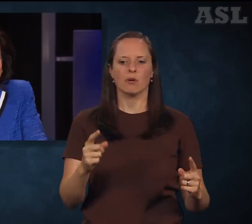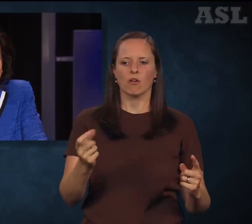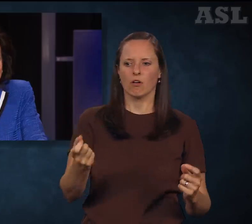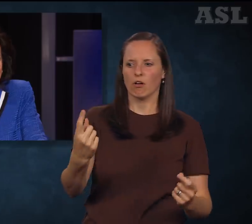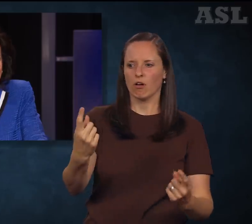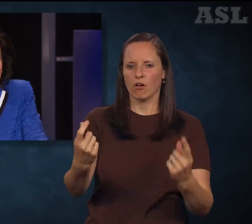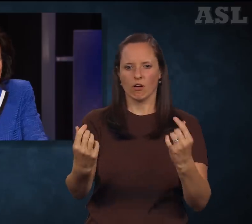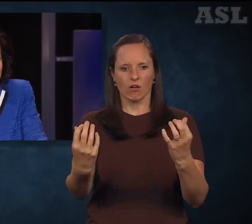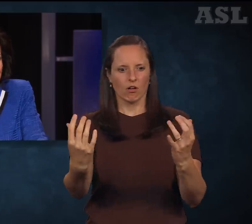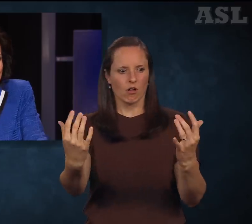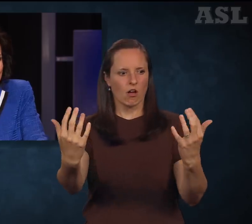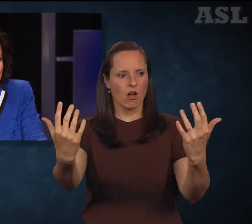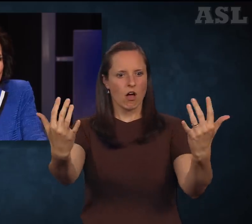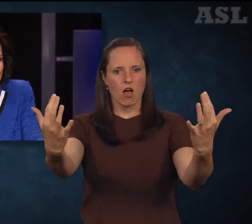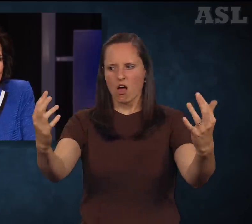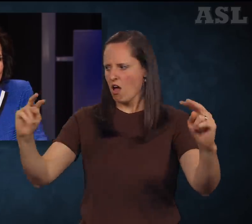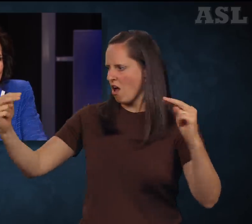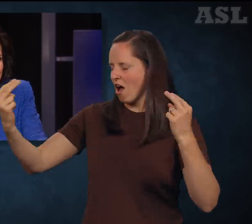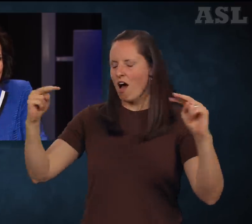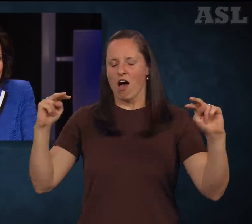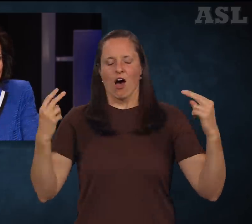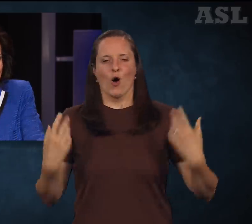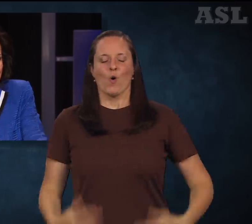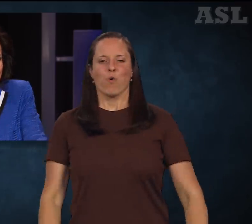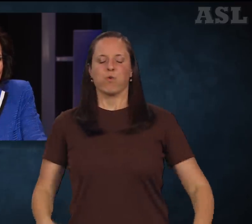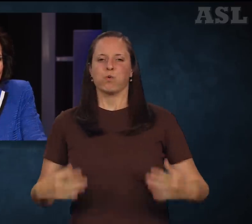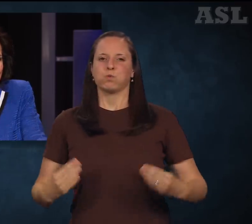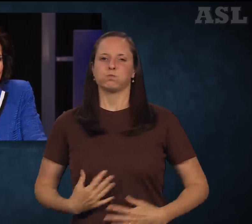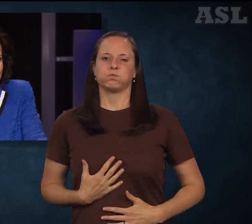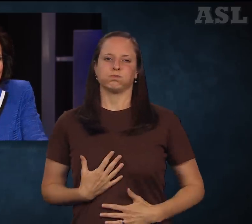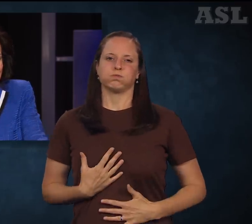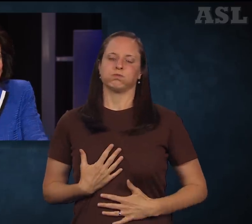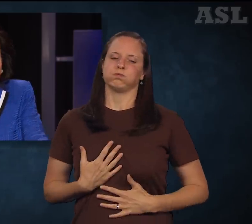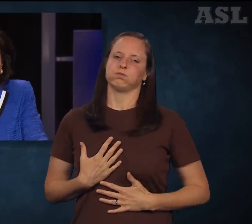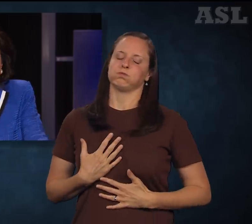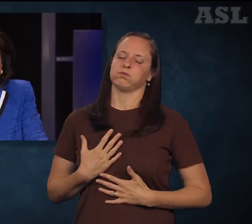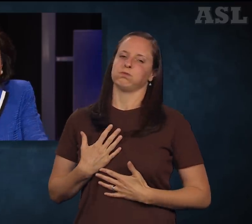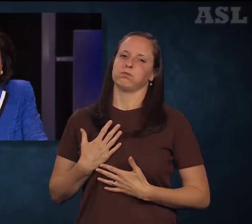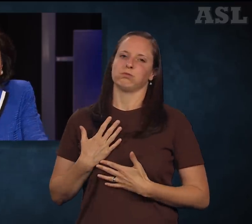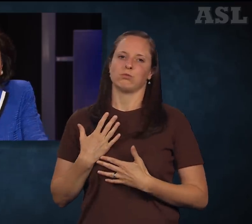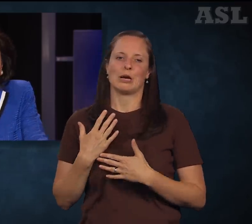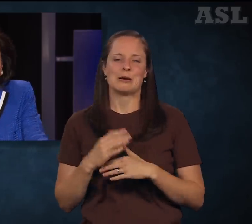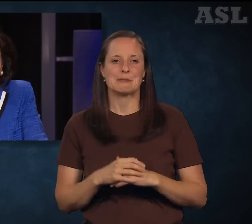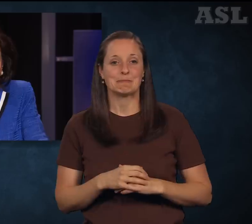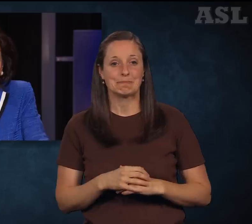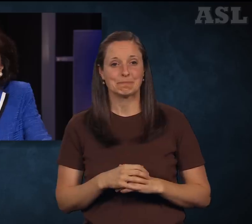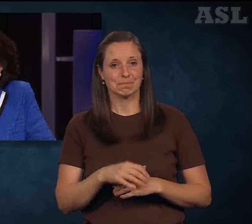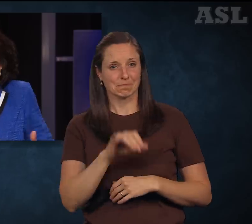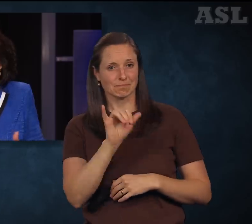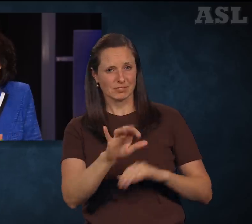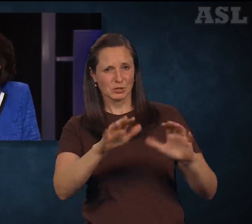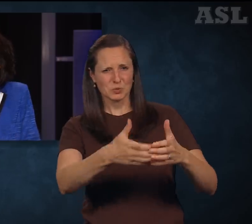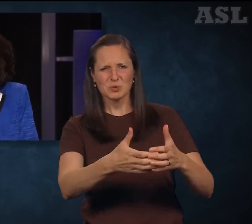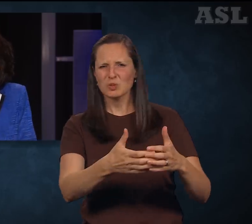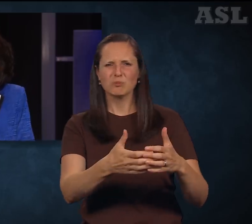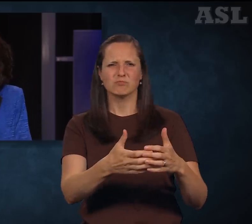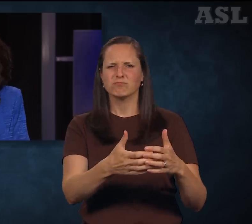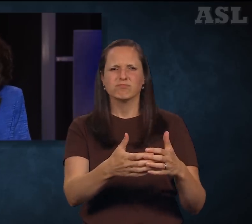STOOD, WE WERE ALL AMAZED